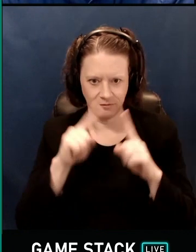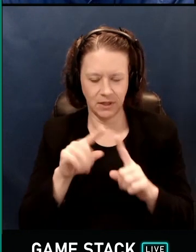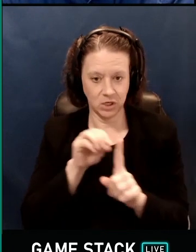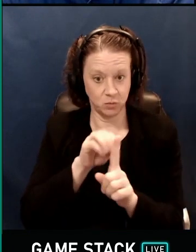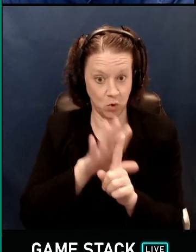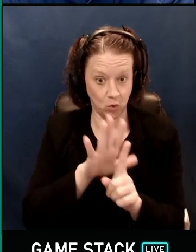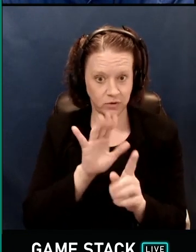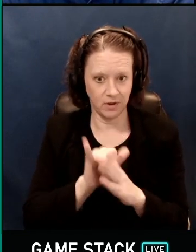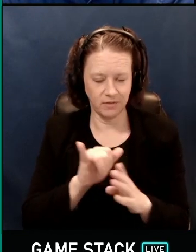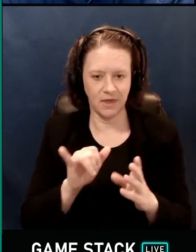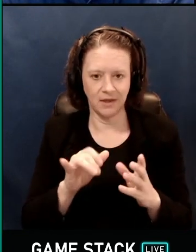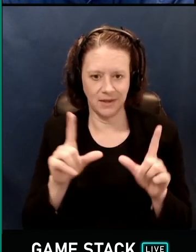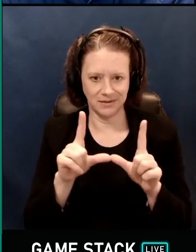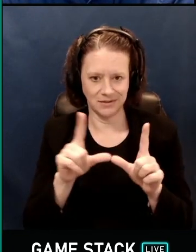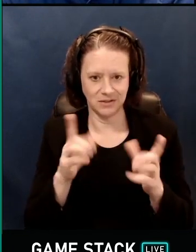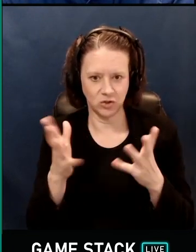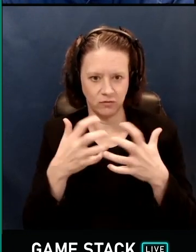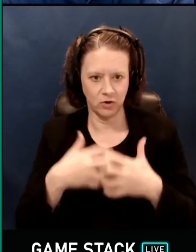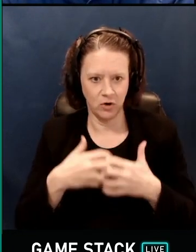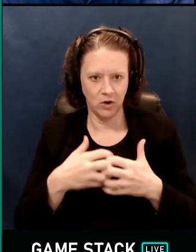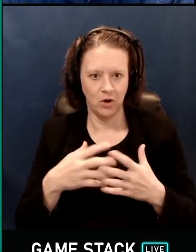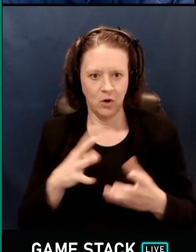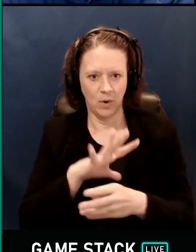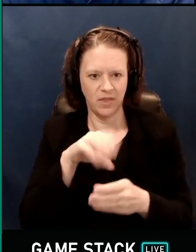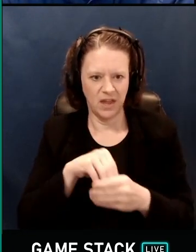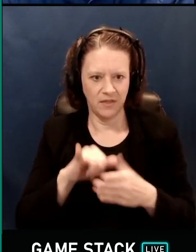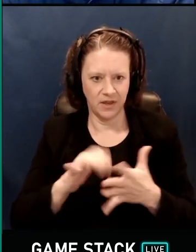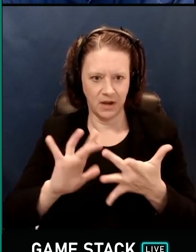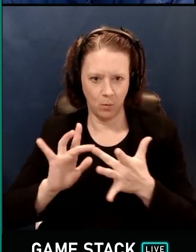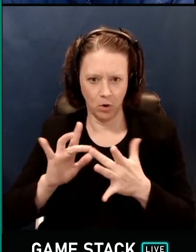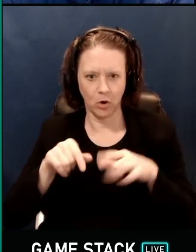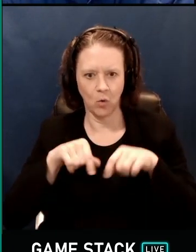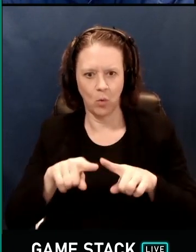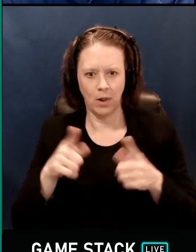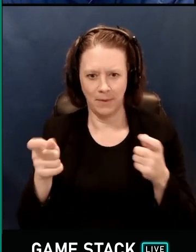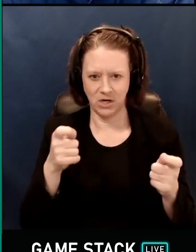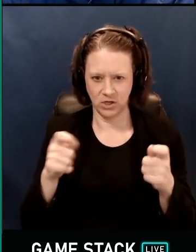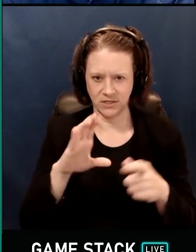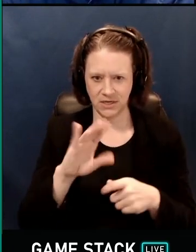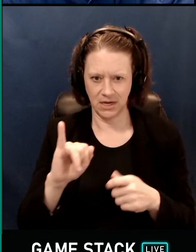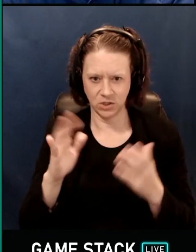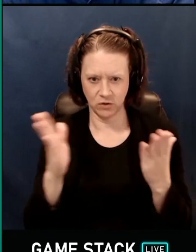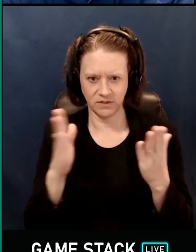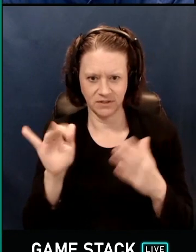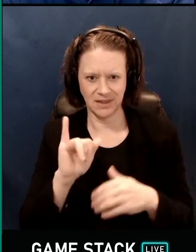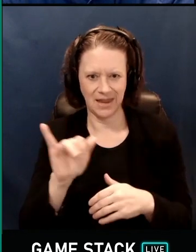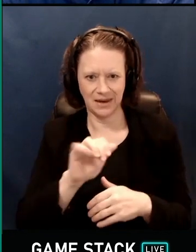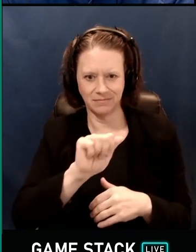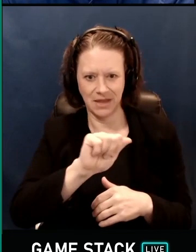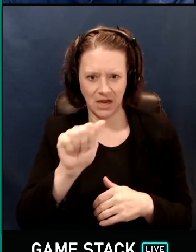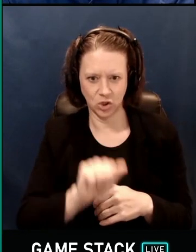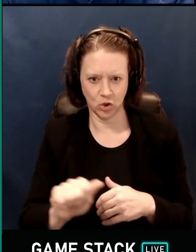Unity Editor in the remote network while manage the CI services, like Azure Pipelines.